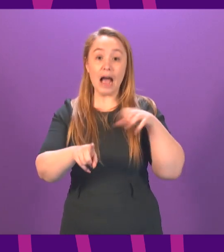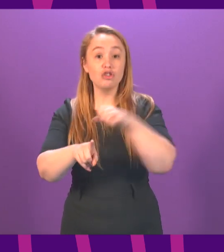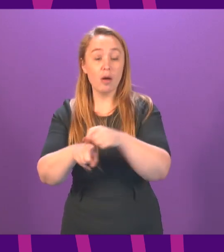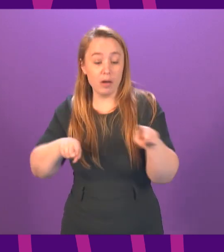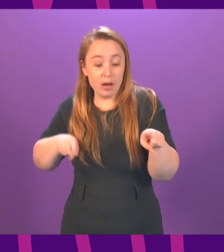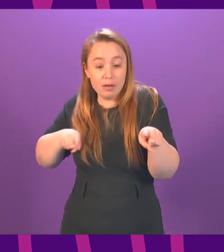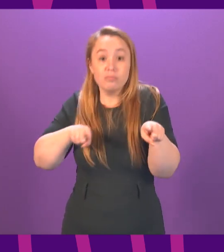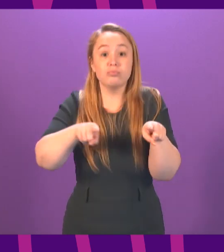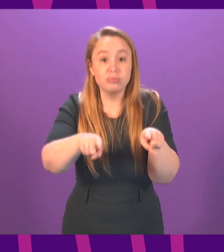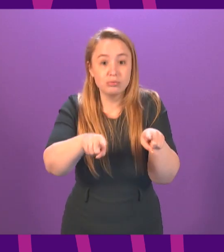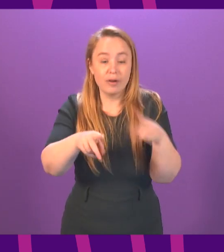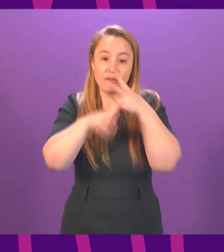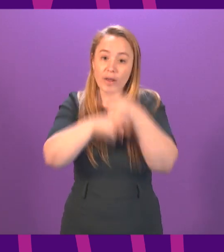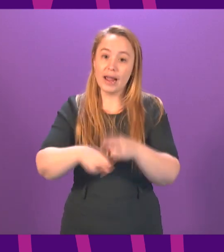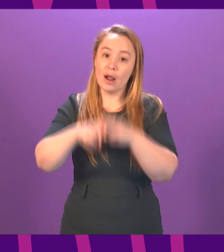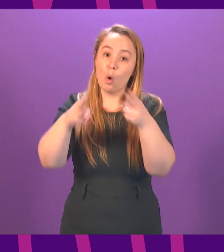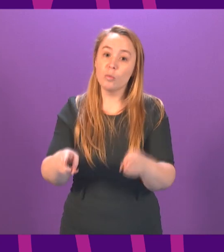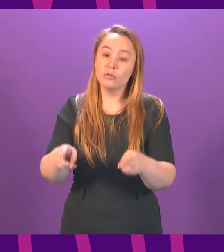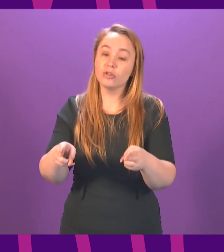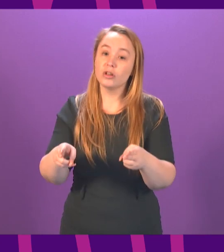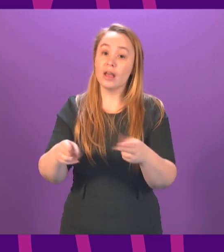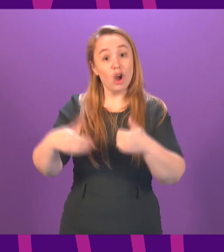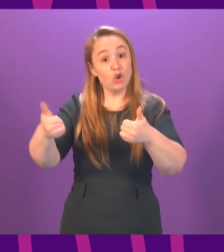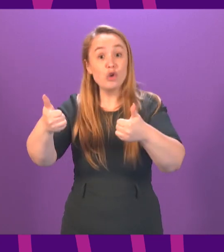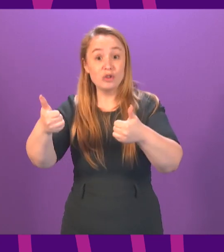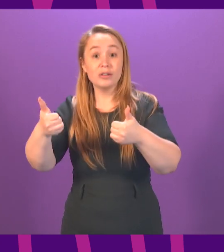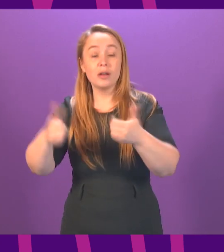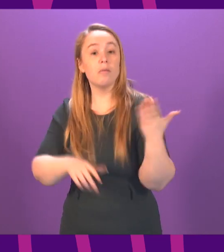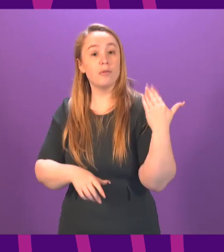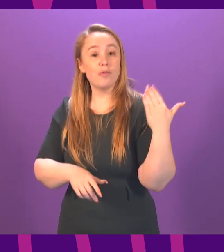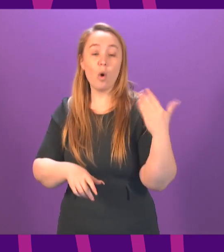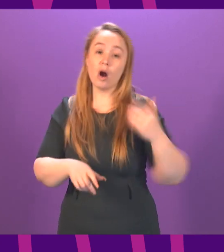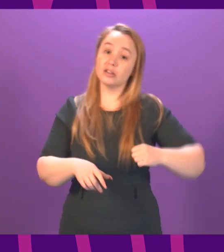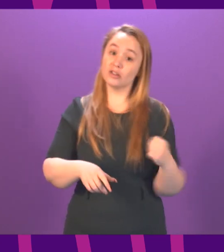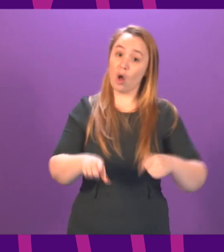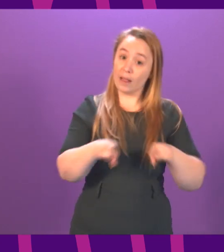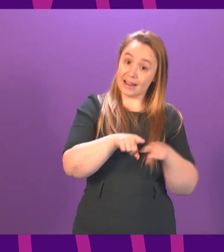is that we were ahead in terms of care homes and now we are getting through the other groups.